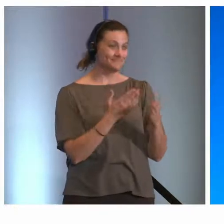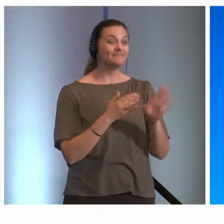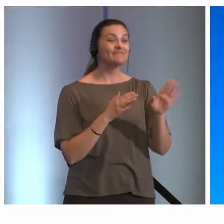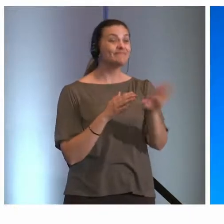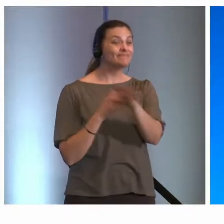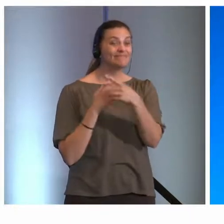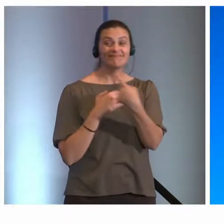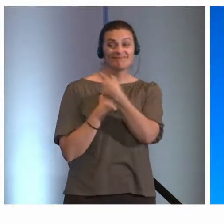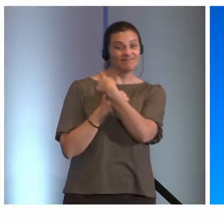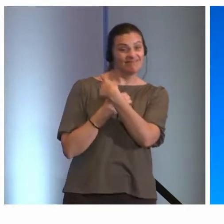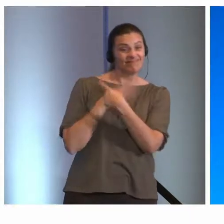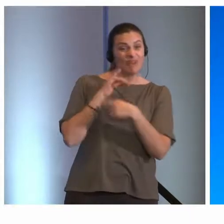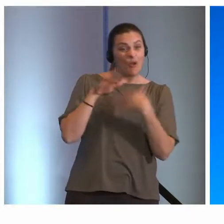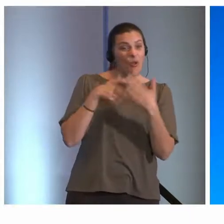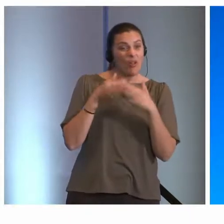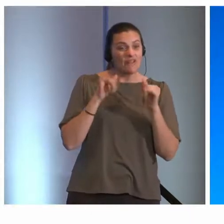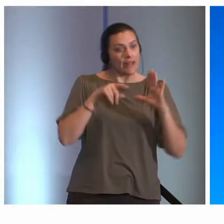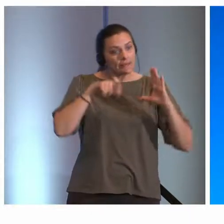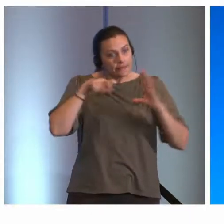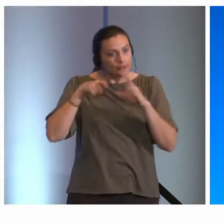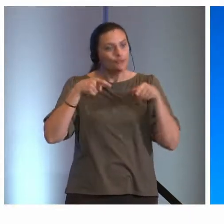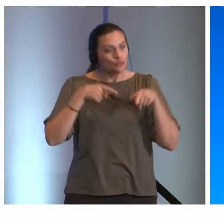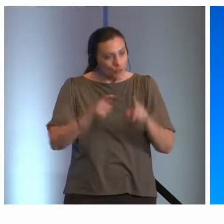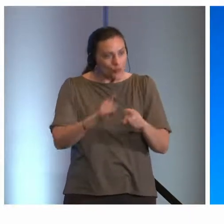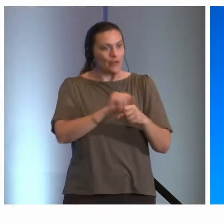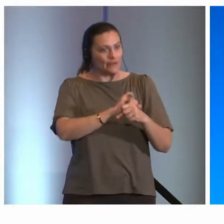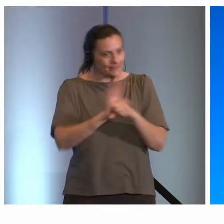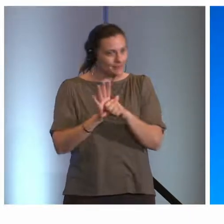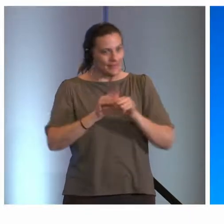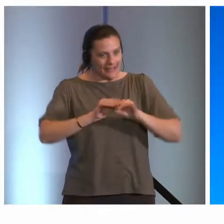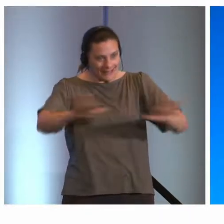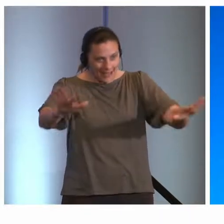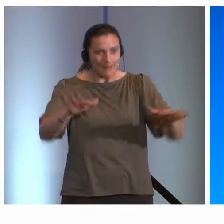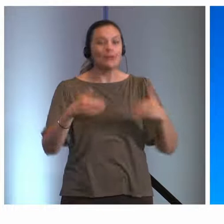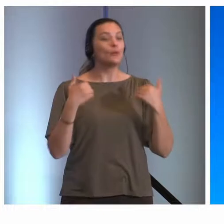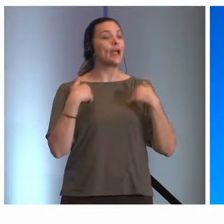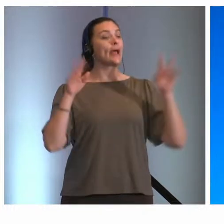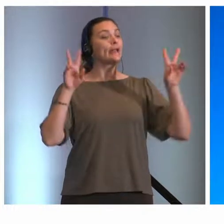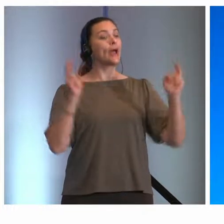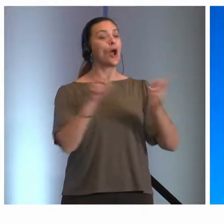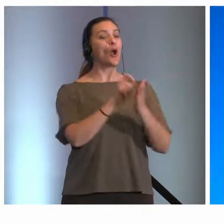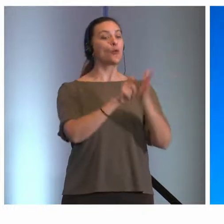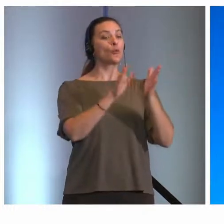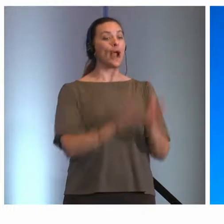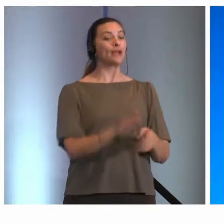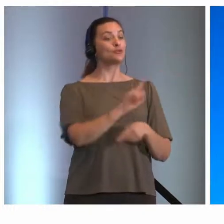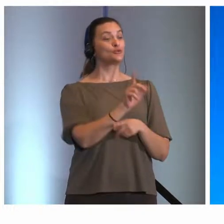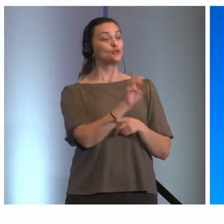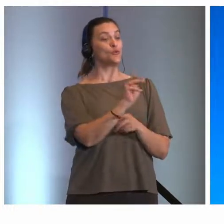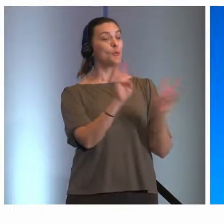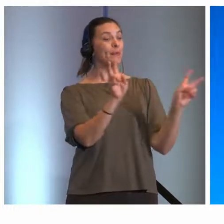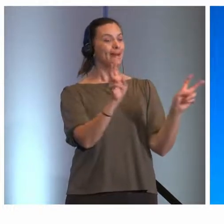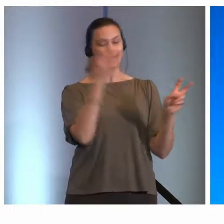[VIDEO CONCLUDED. ] Tari Hartman Squire: All right! thanks, and all these shows